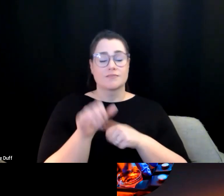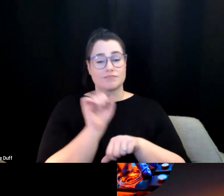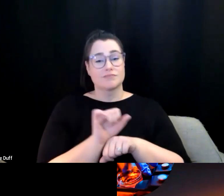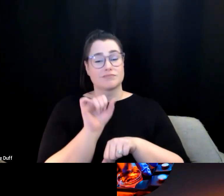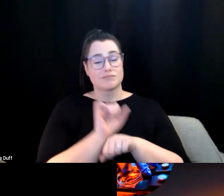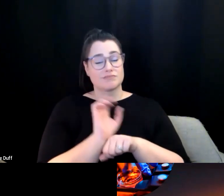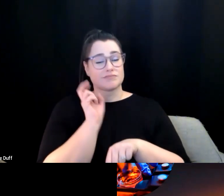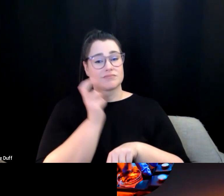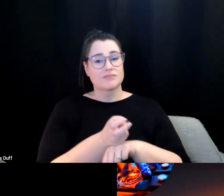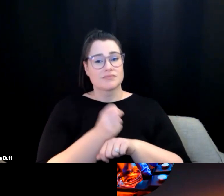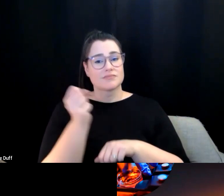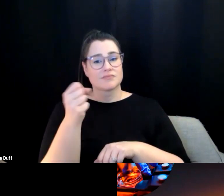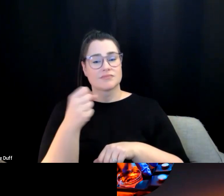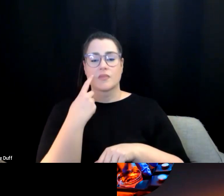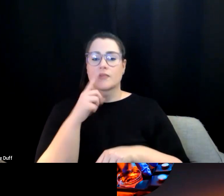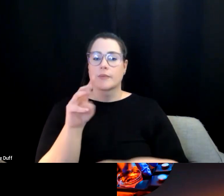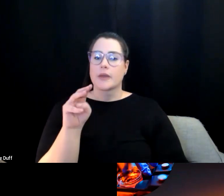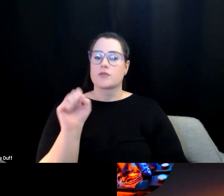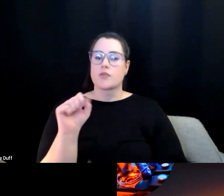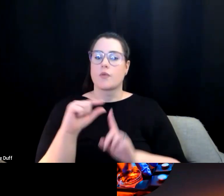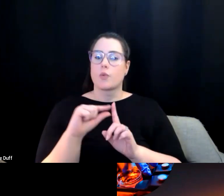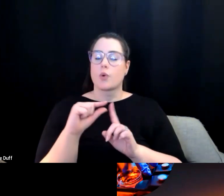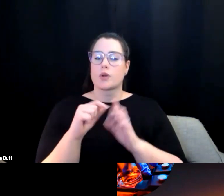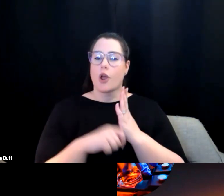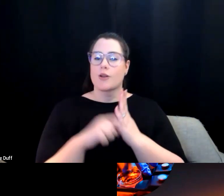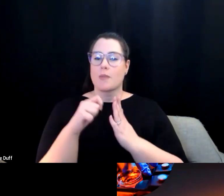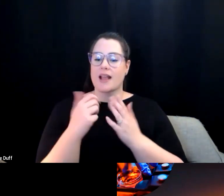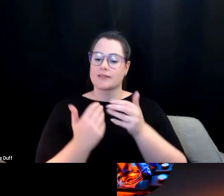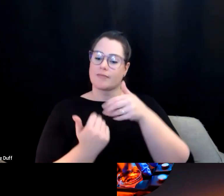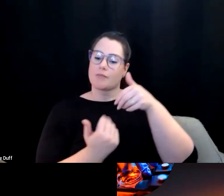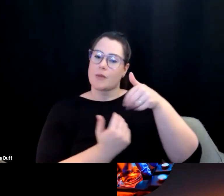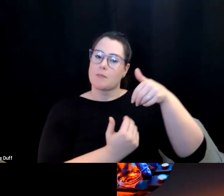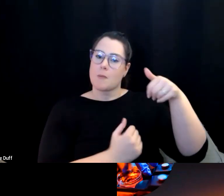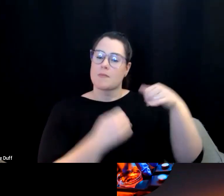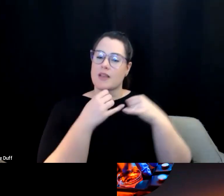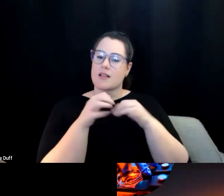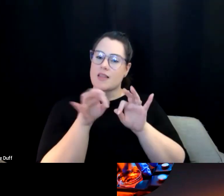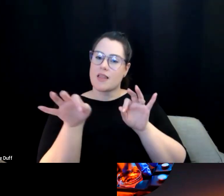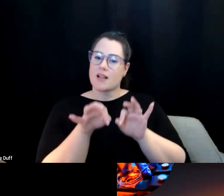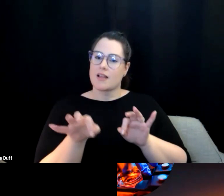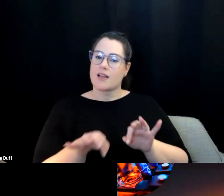So for Microsoft Word, it automatically spaces the lines a little bit differently,